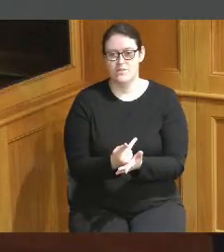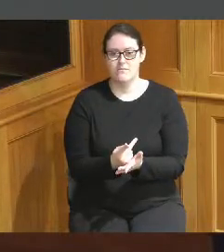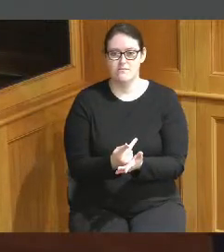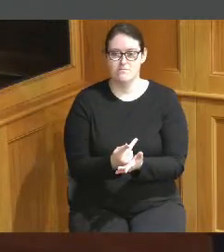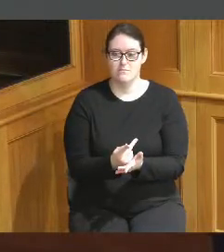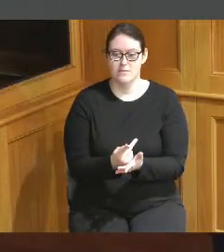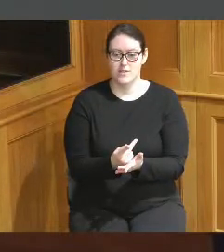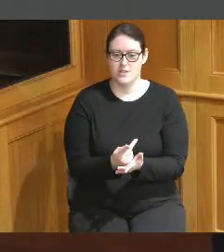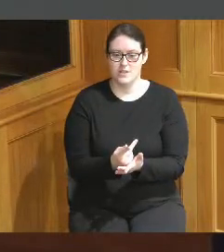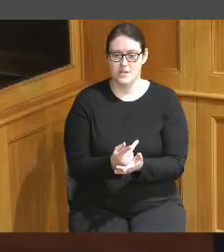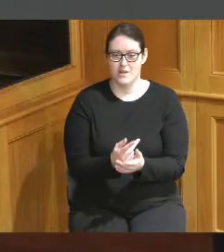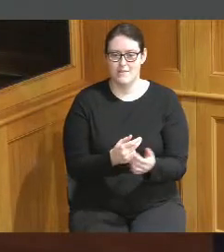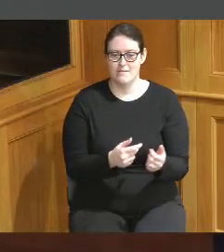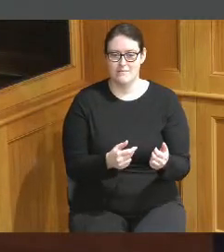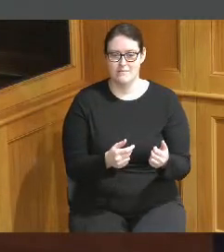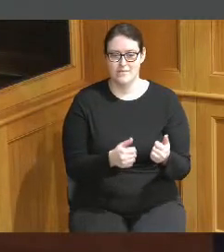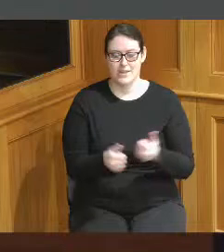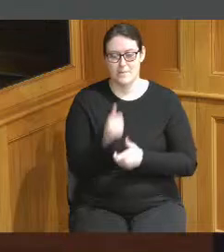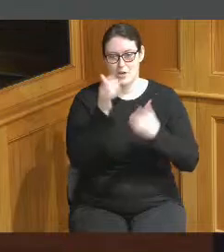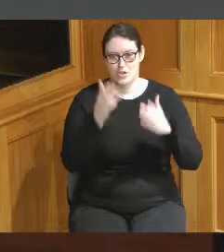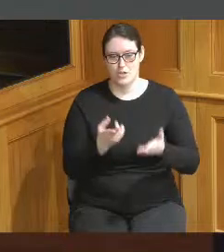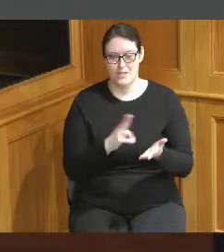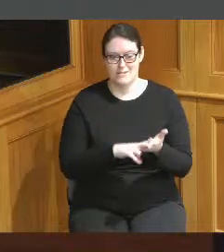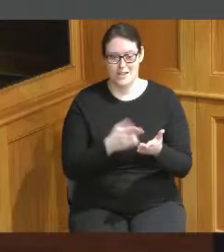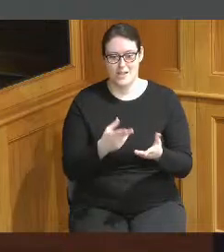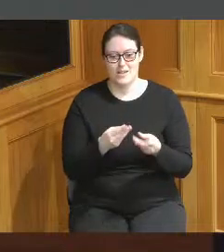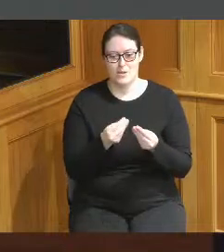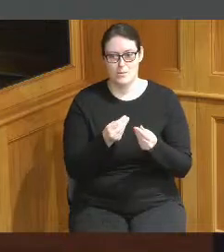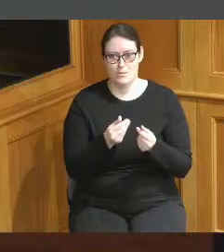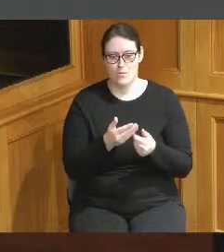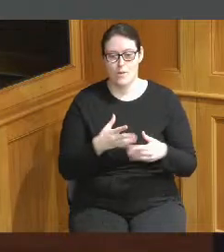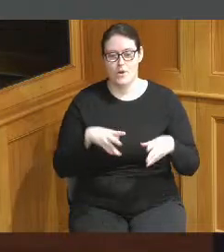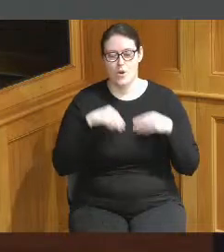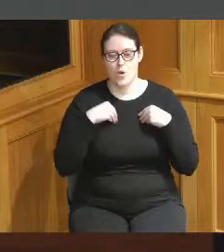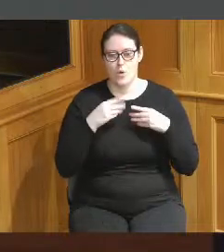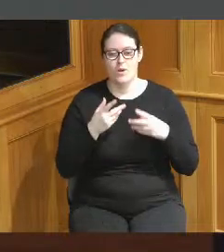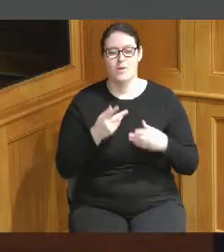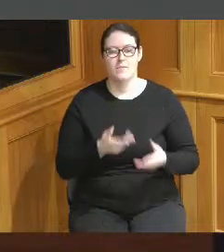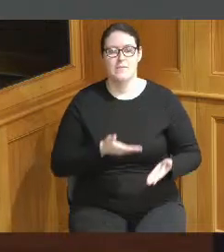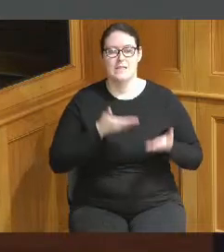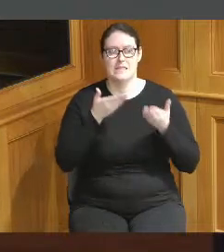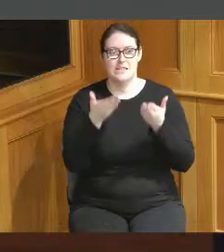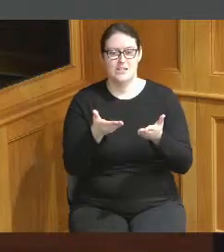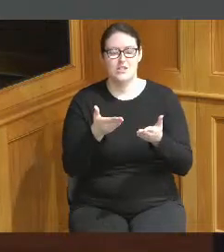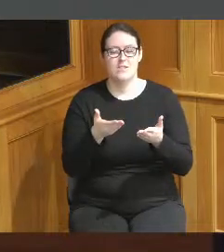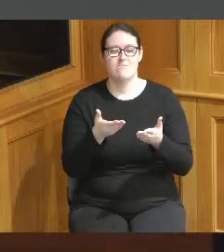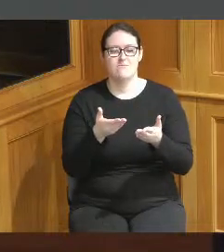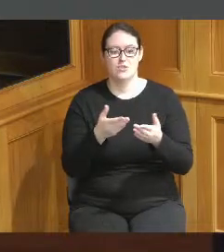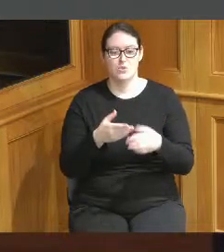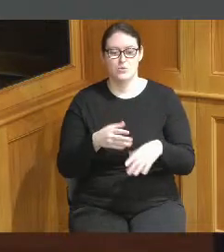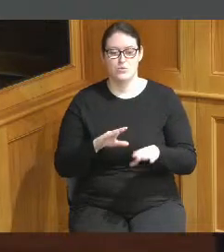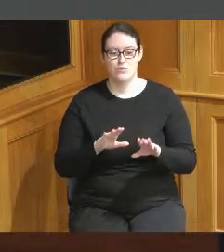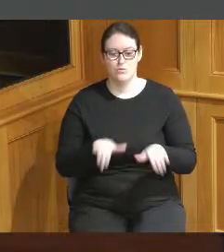had this major event and it never been done before and to see all the people that were there and